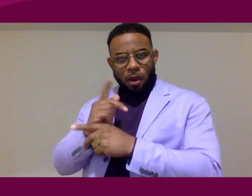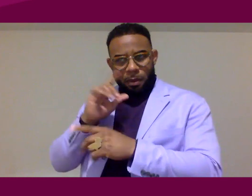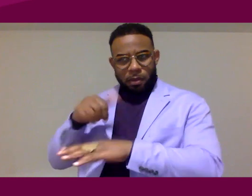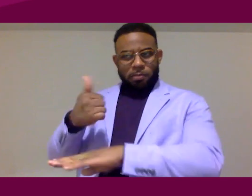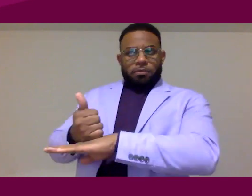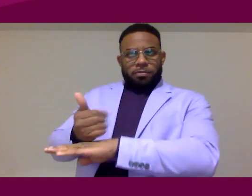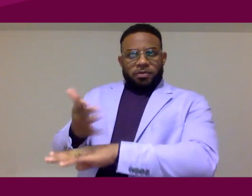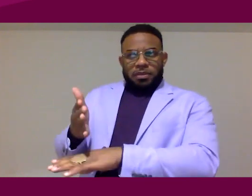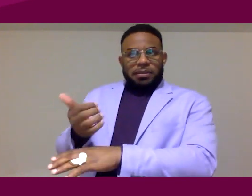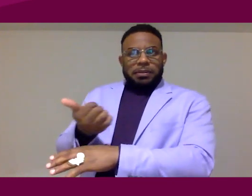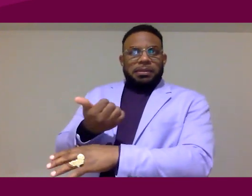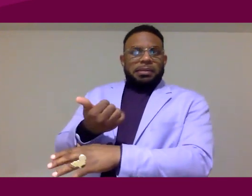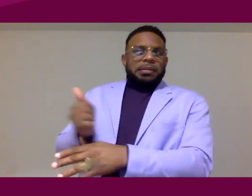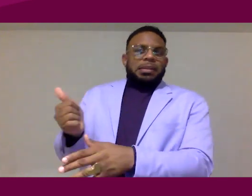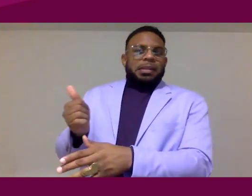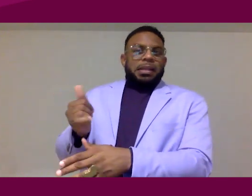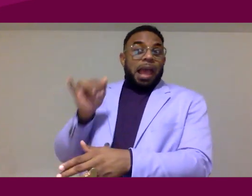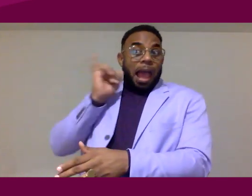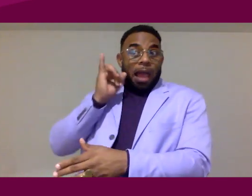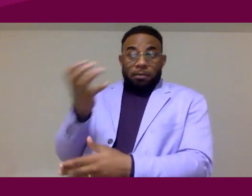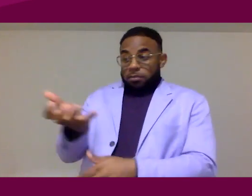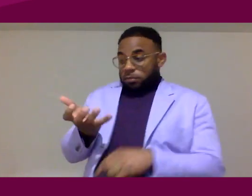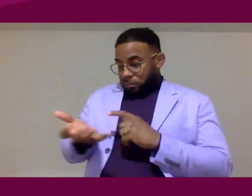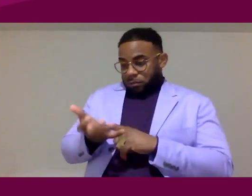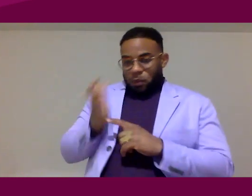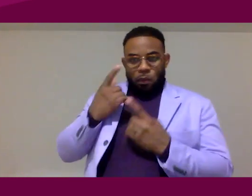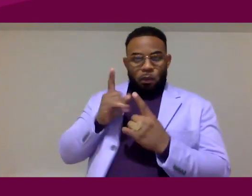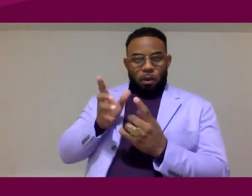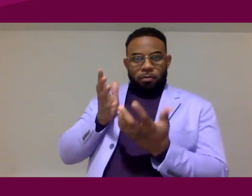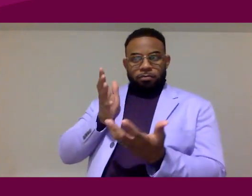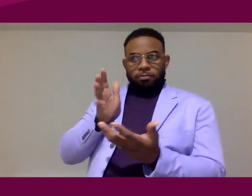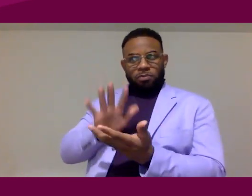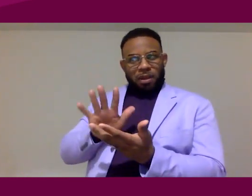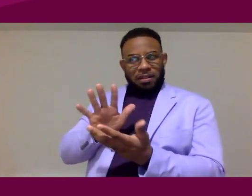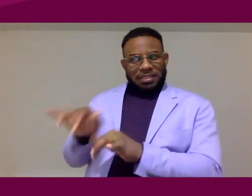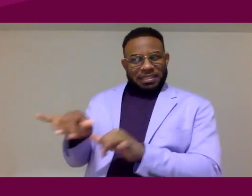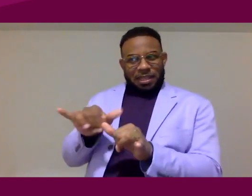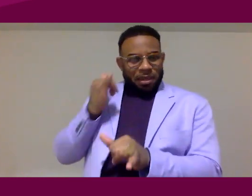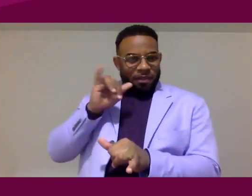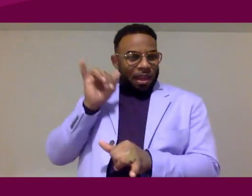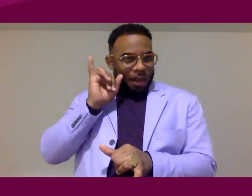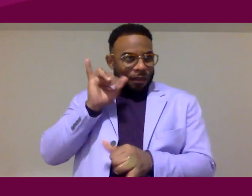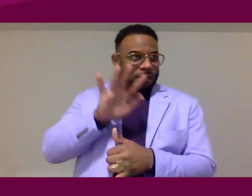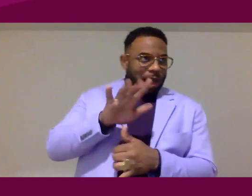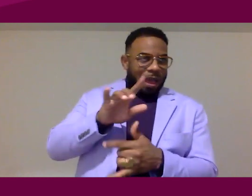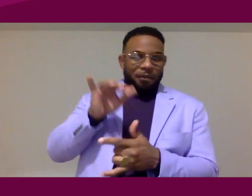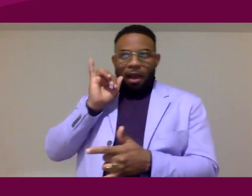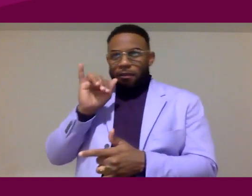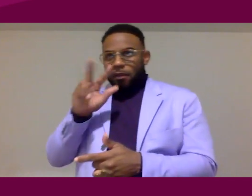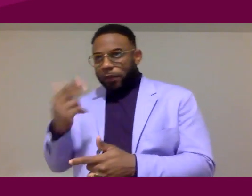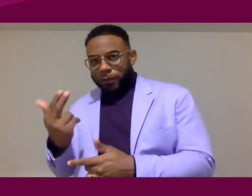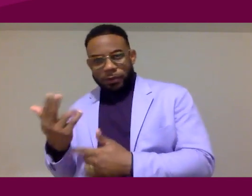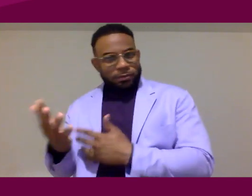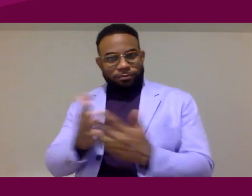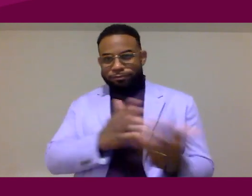And so any iPhone you put in my hand will work approximately the same if it's an iPhone 5 or an iPhone 13.